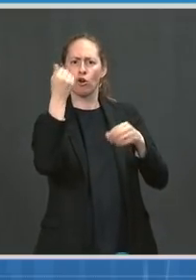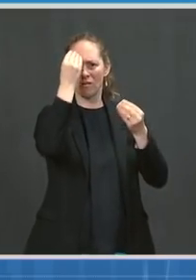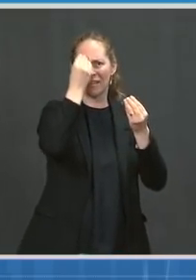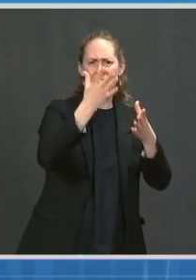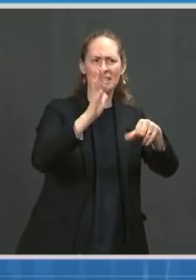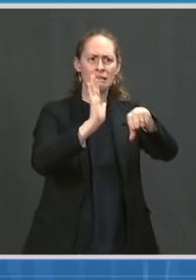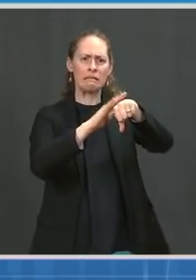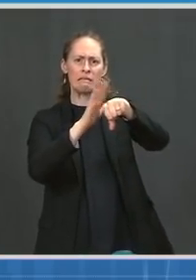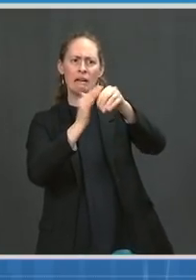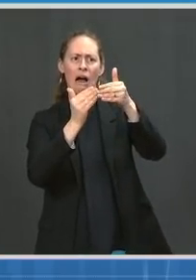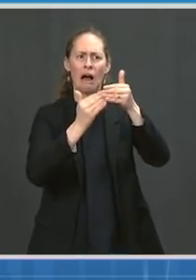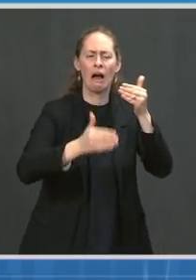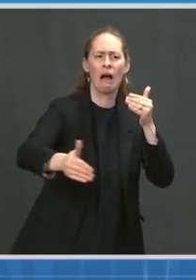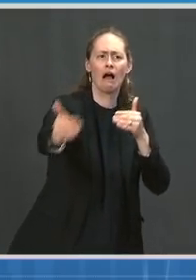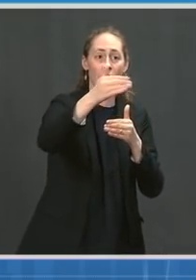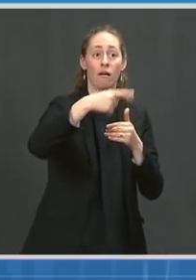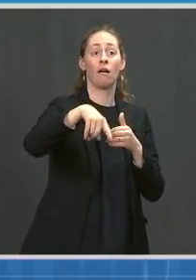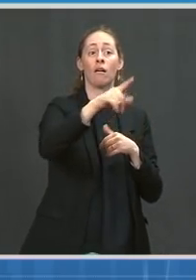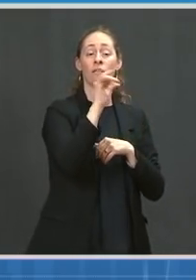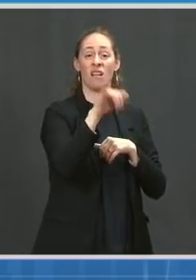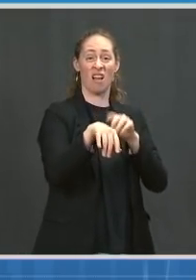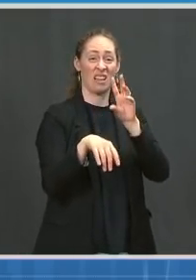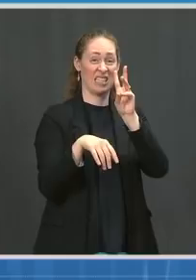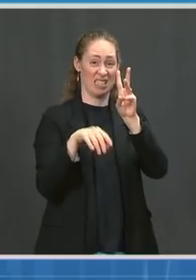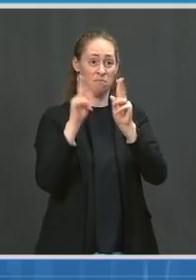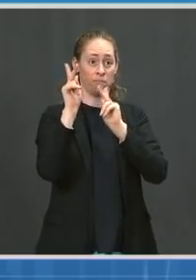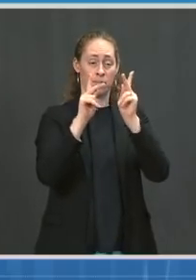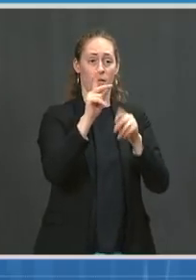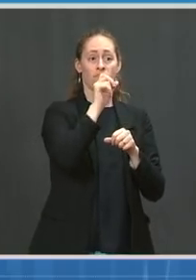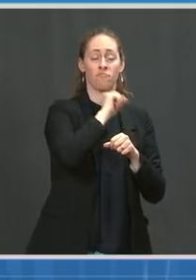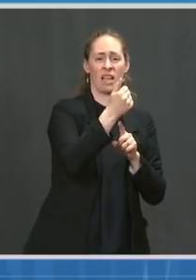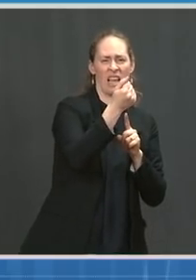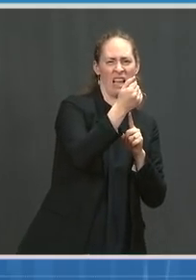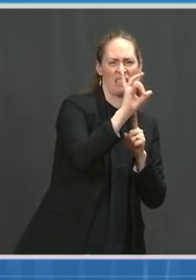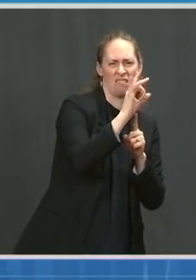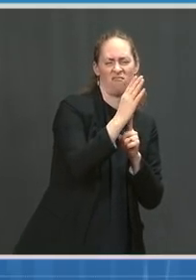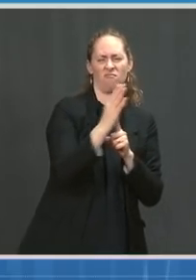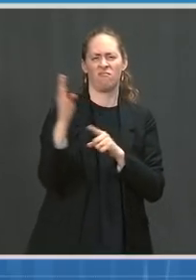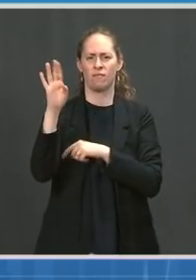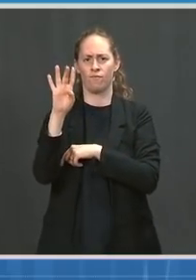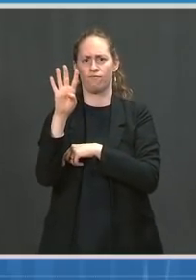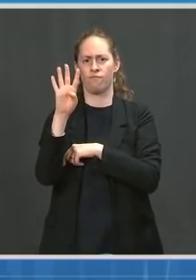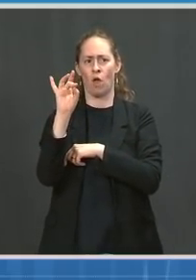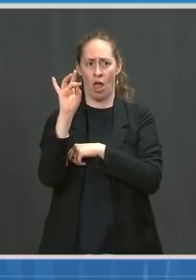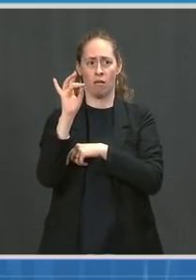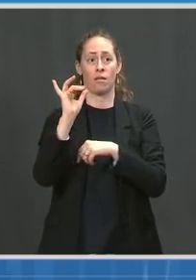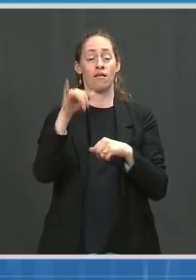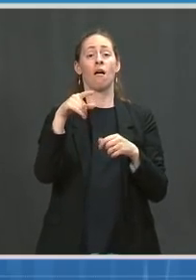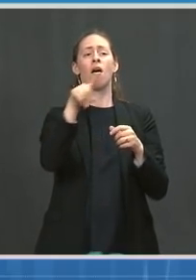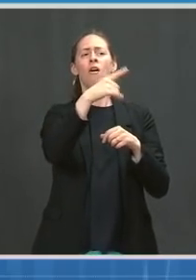were women between the ages of 18 and 48, and their symptoms presented 6 to 13 days